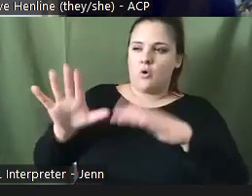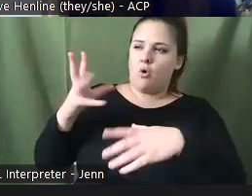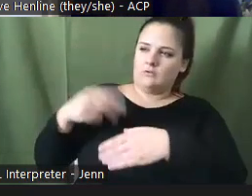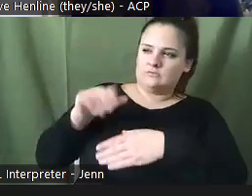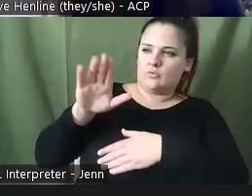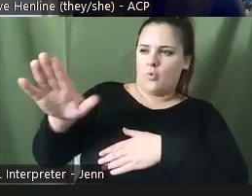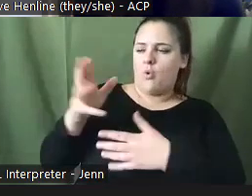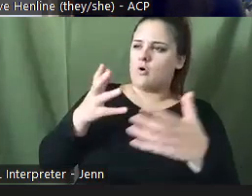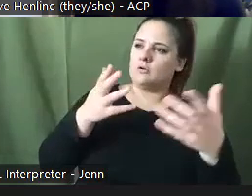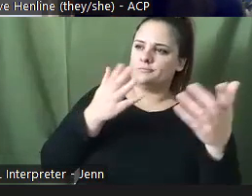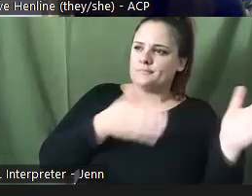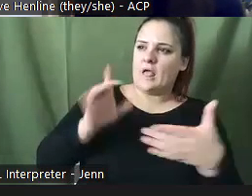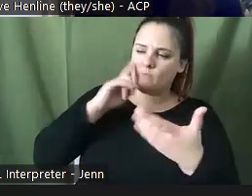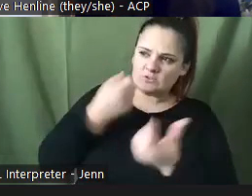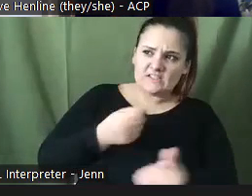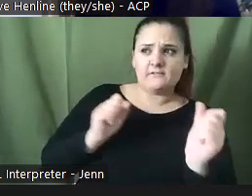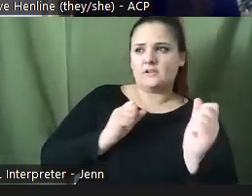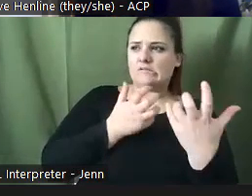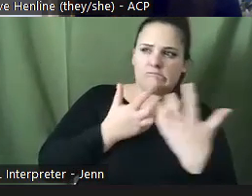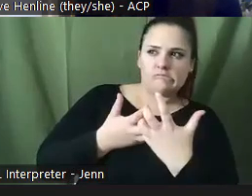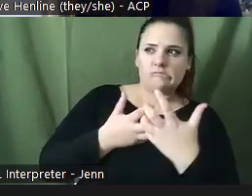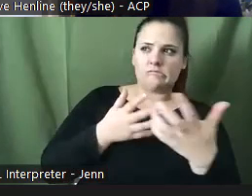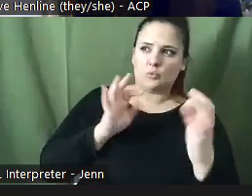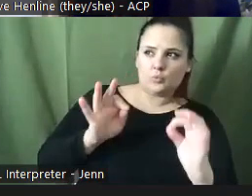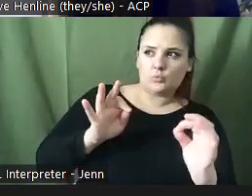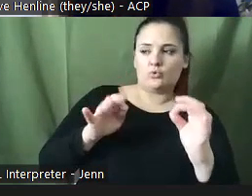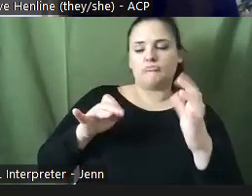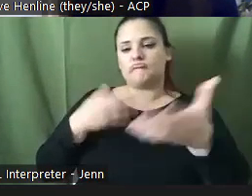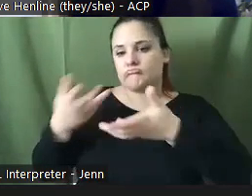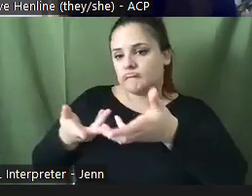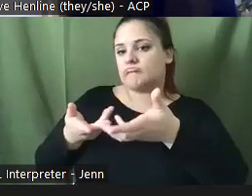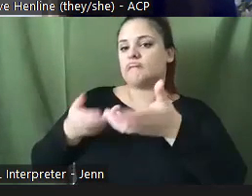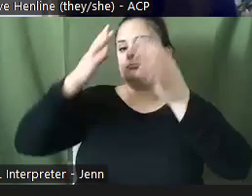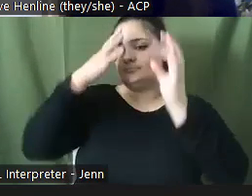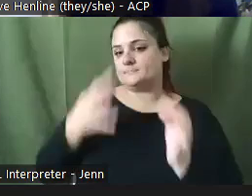If that is the case and they want to pursue the program, the application assistant will